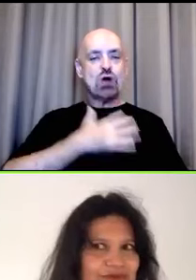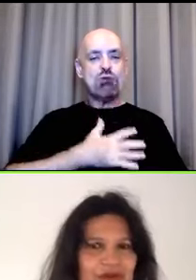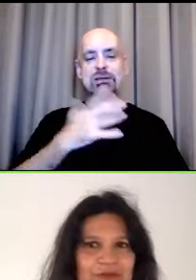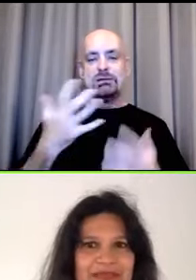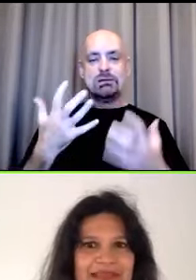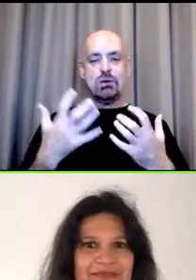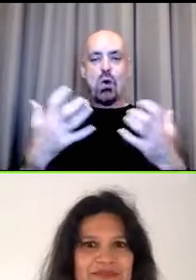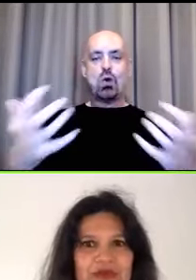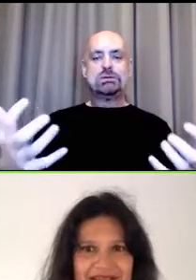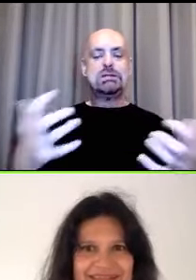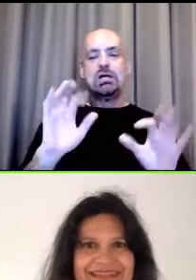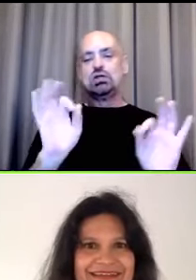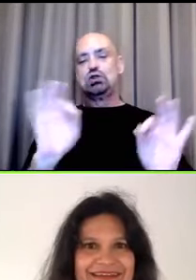no bad